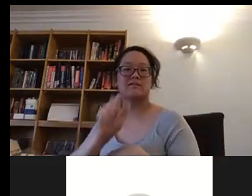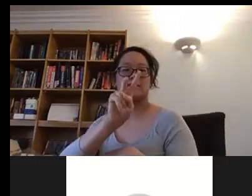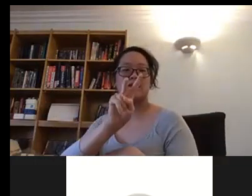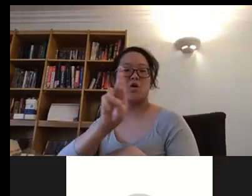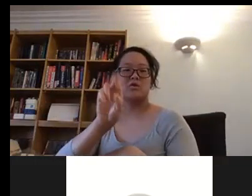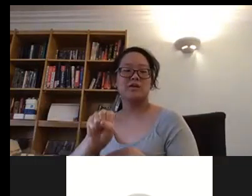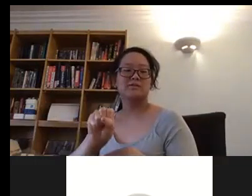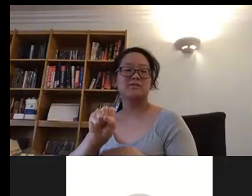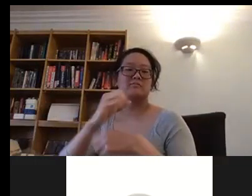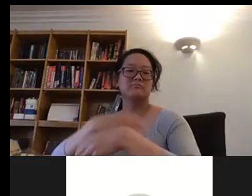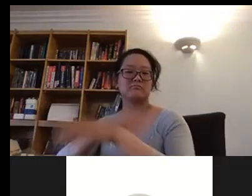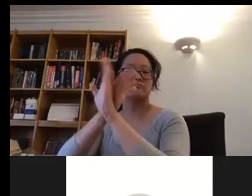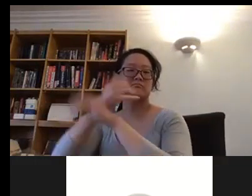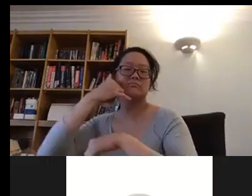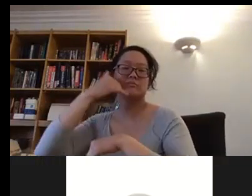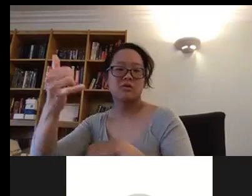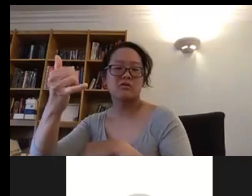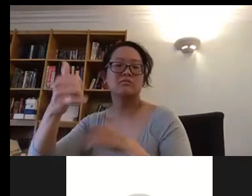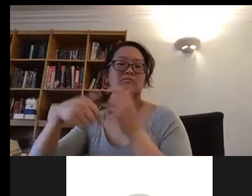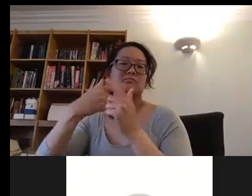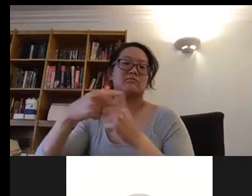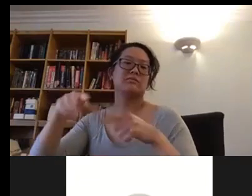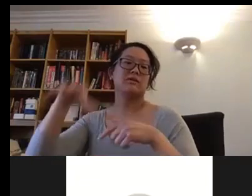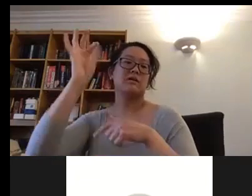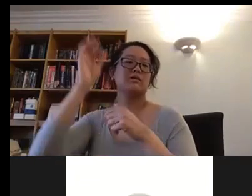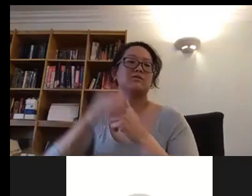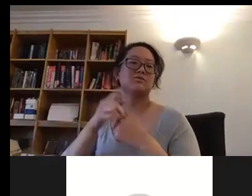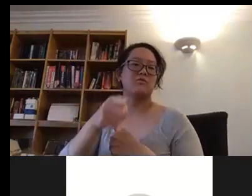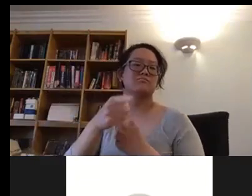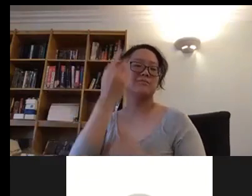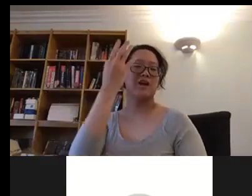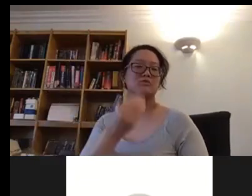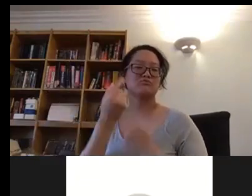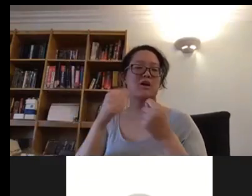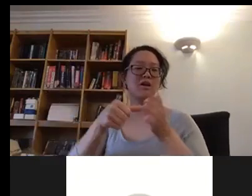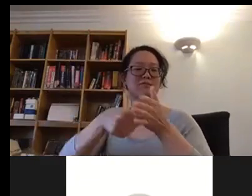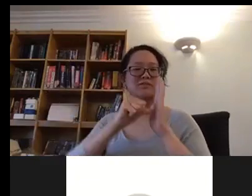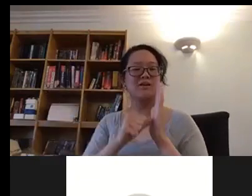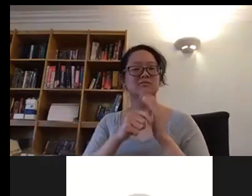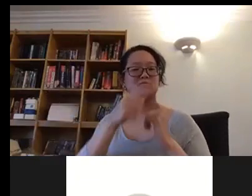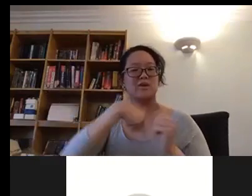So they used their video relay service and then she finally find out.